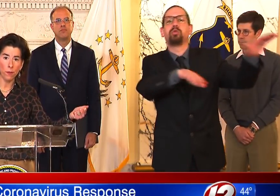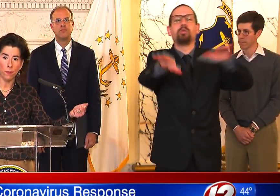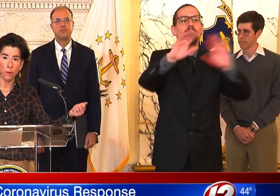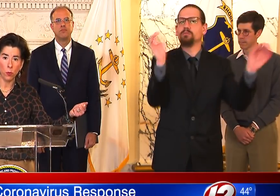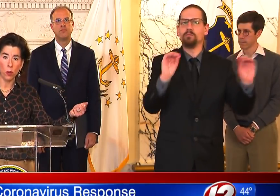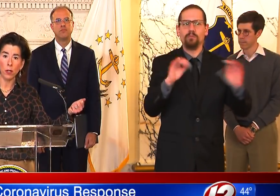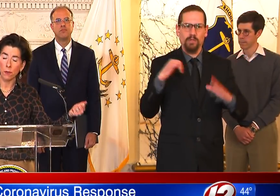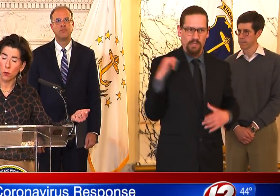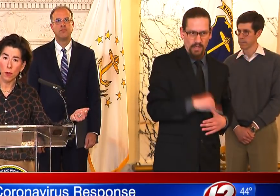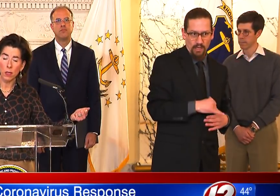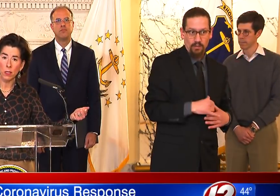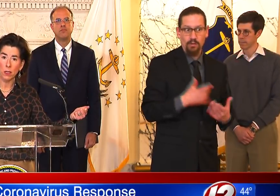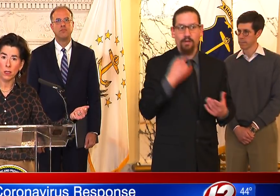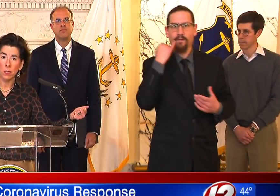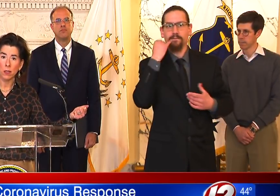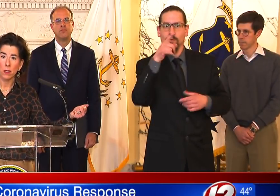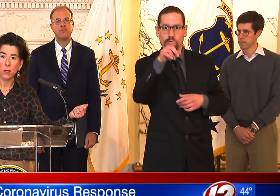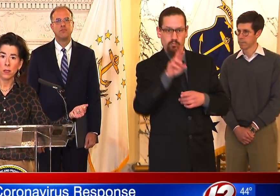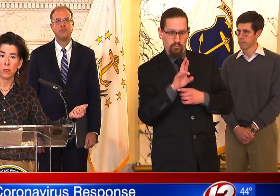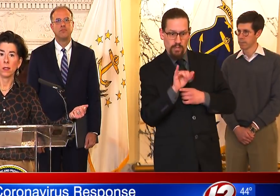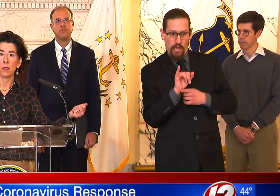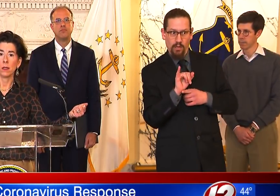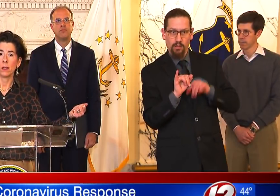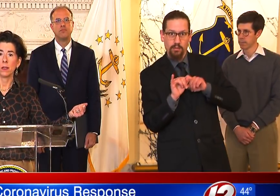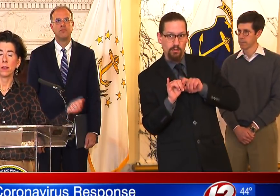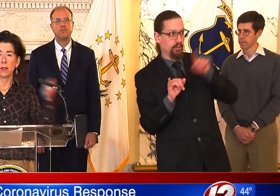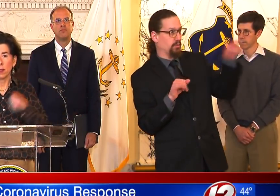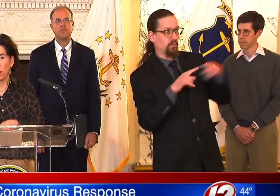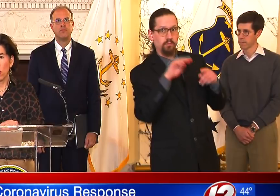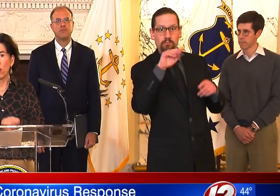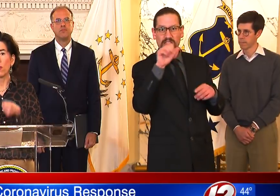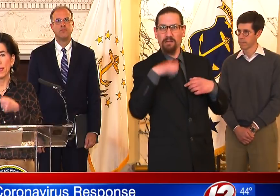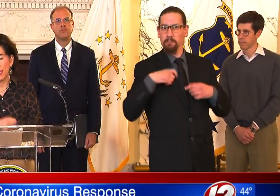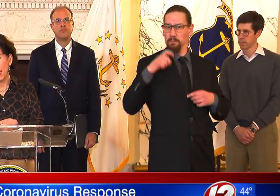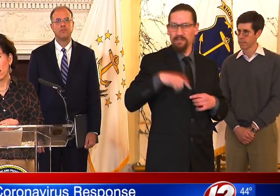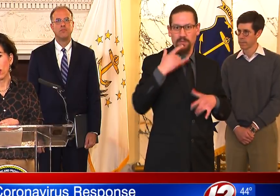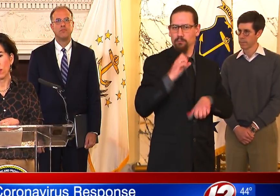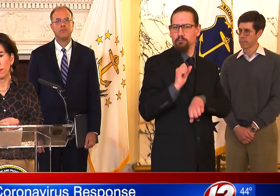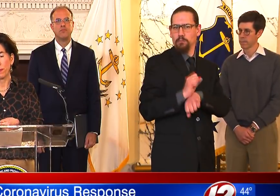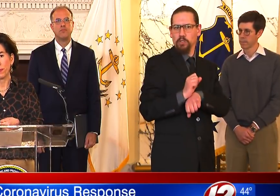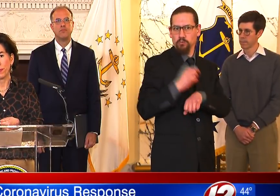AHEAD. IF YOU WORK IN MASSACHUSETTS, DRIVE TO WORK.